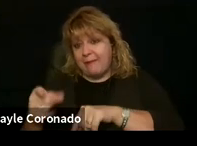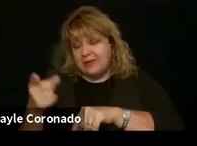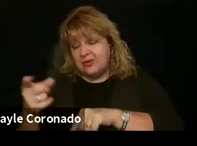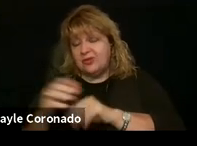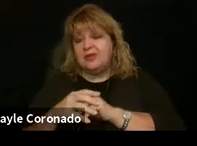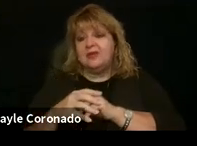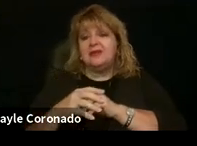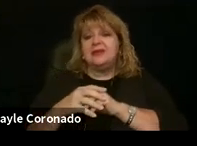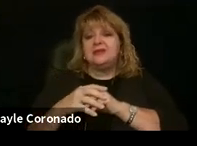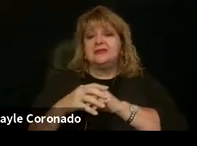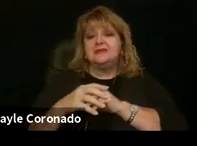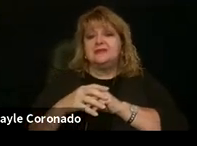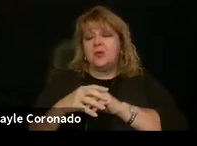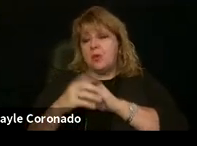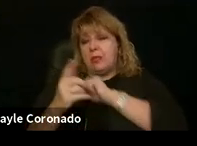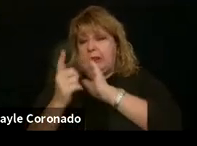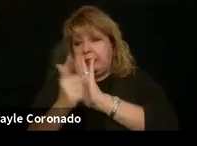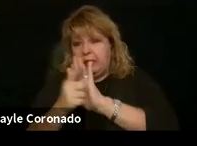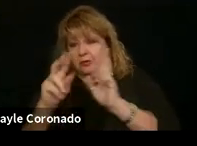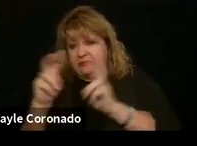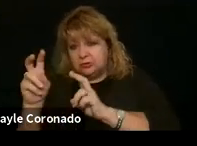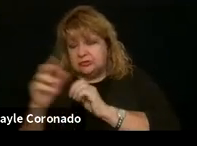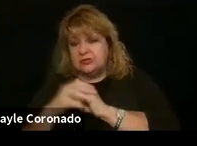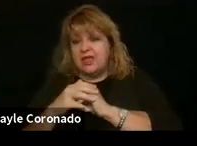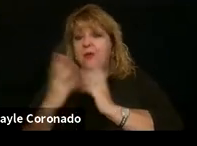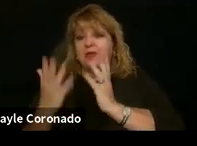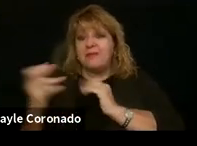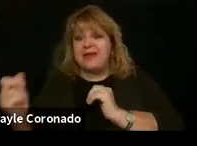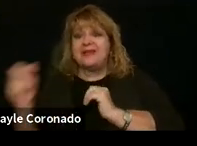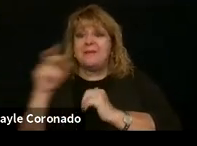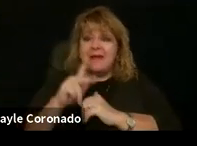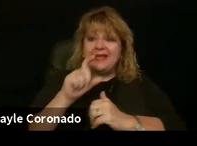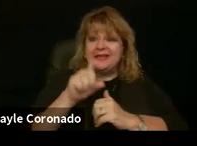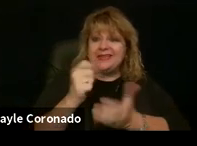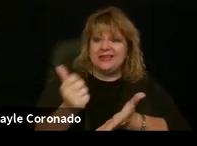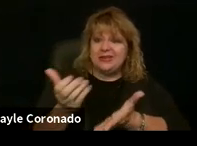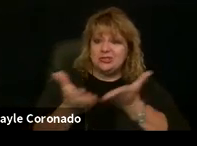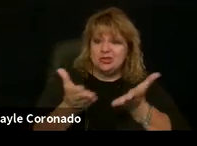different sorts of situations where they may be coming back to the services, after school.